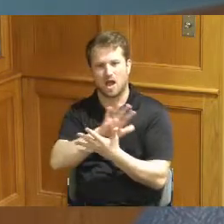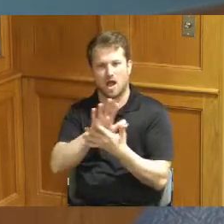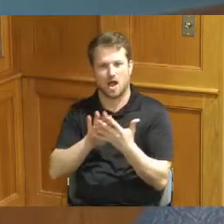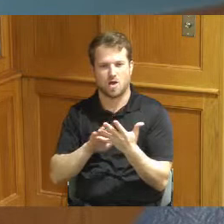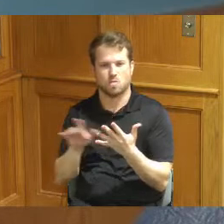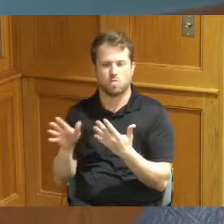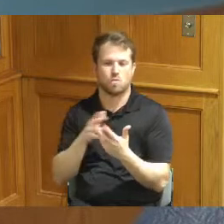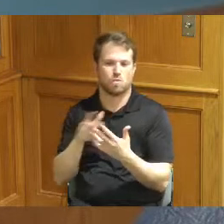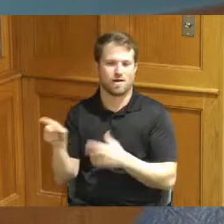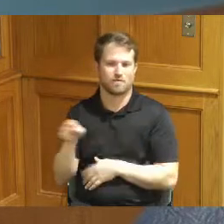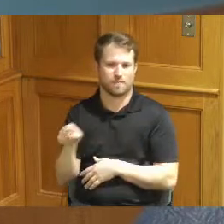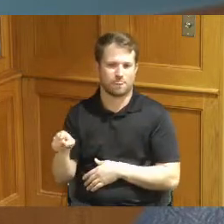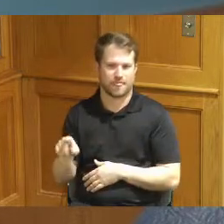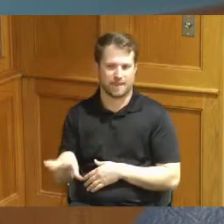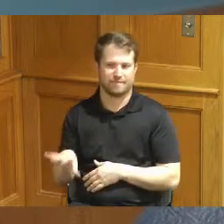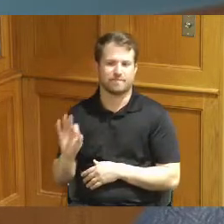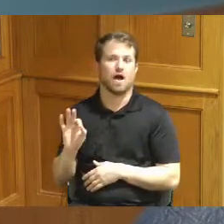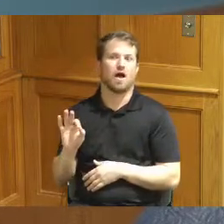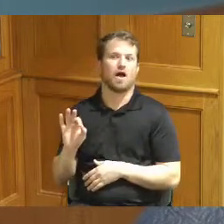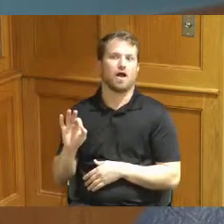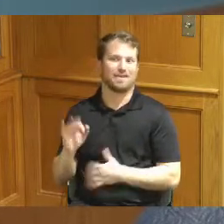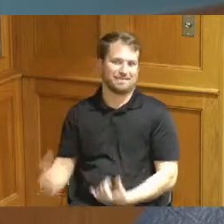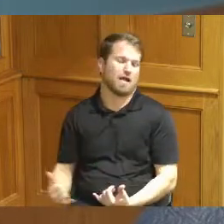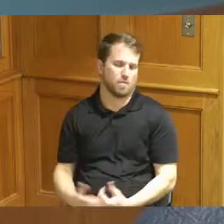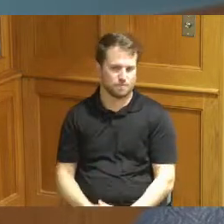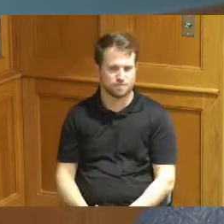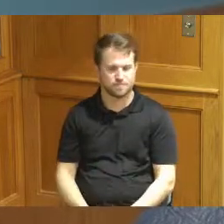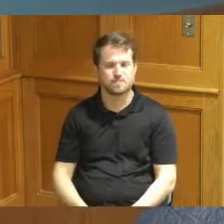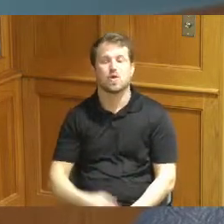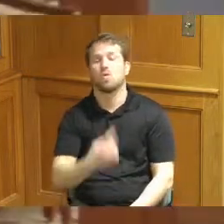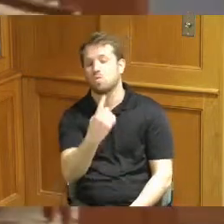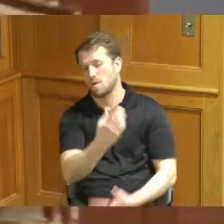present day the next rub you're going to see is that it's one thing to be able to